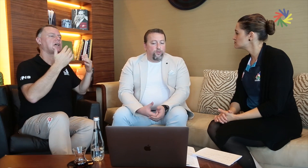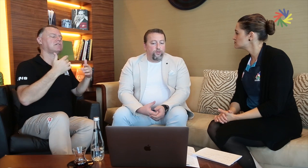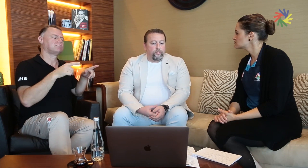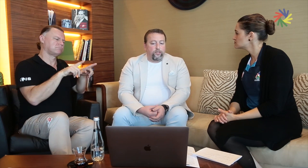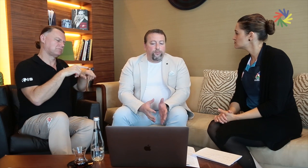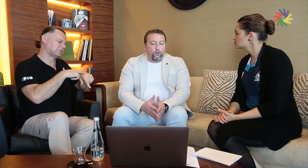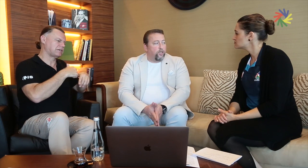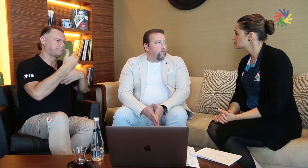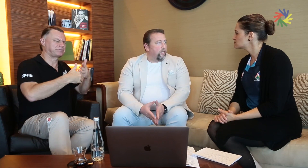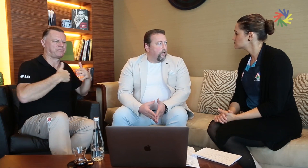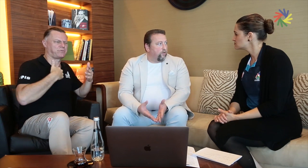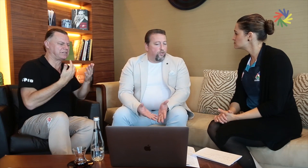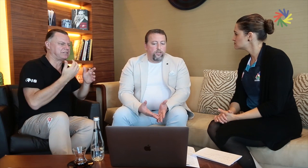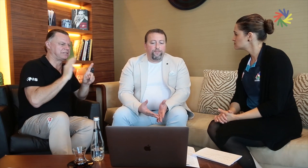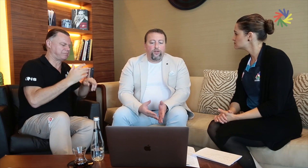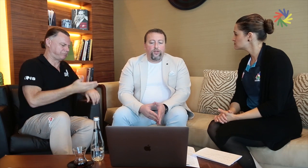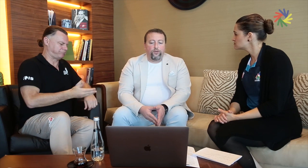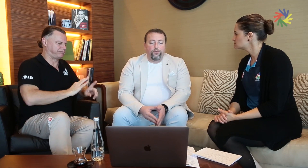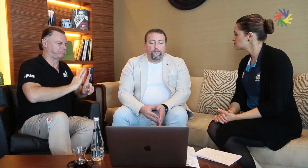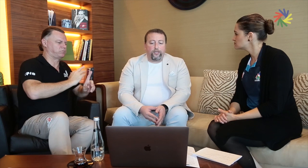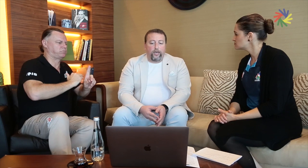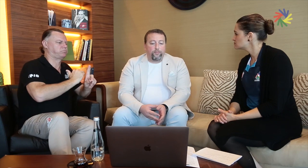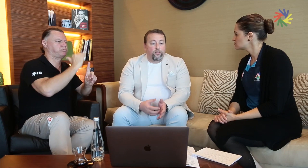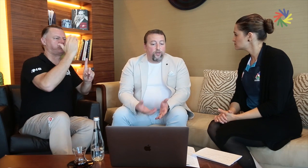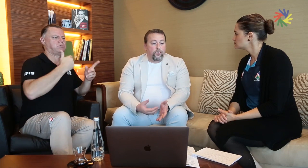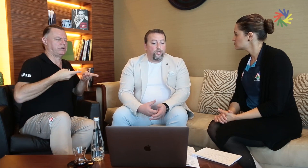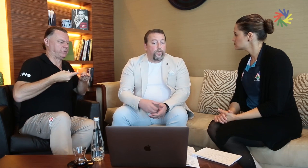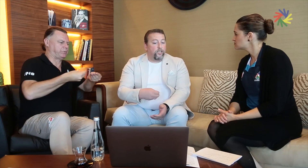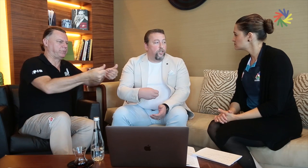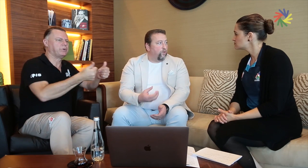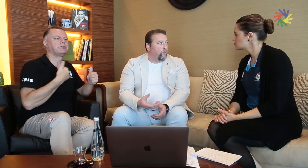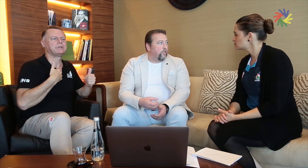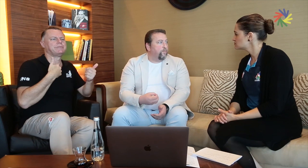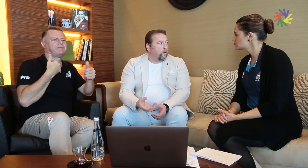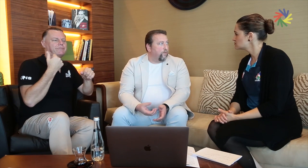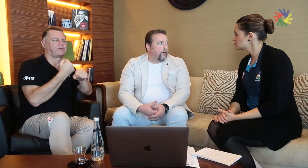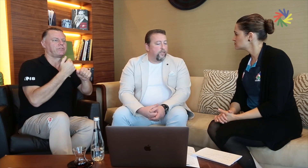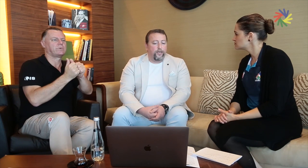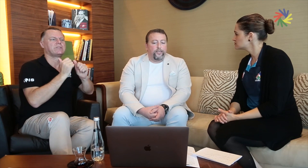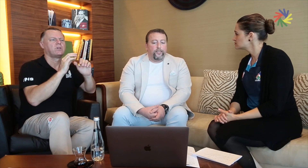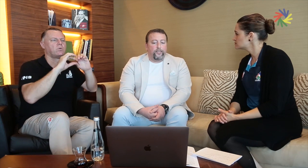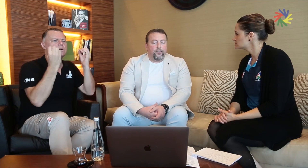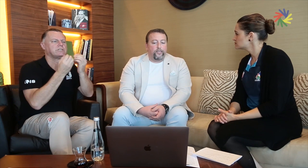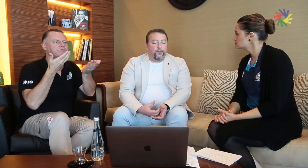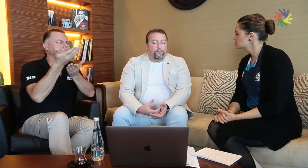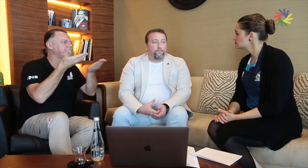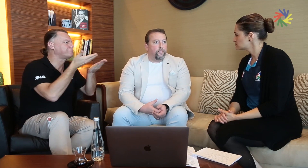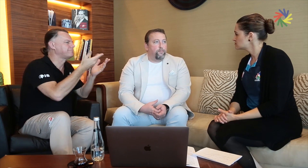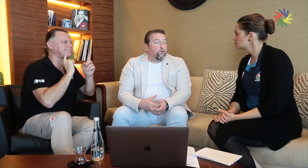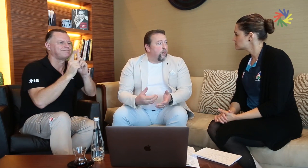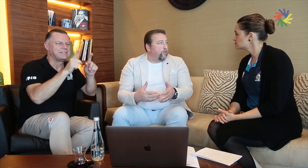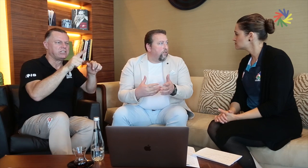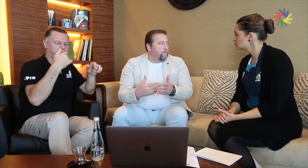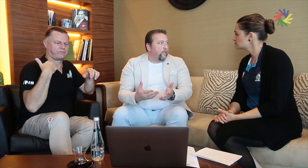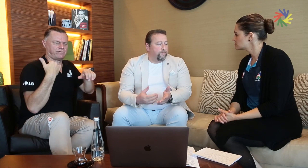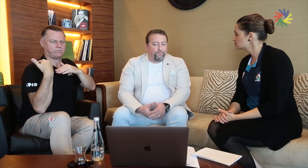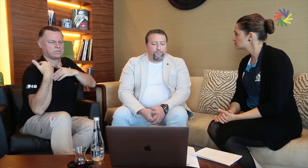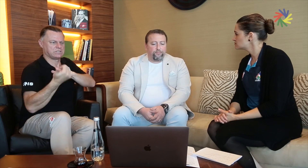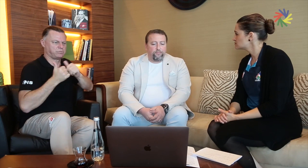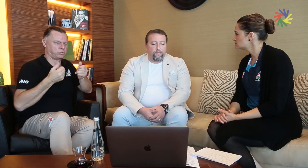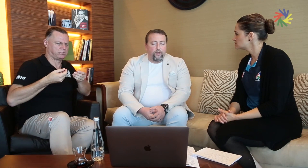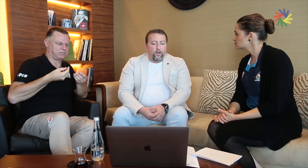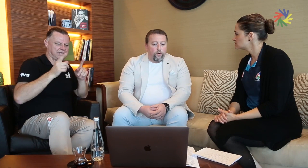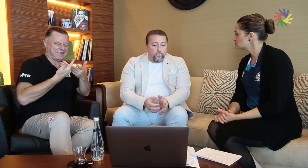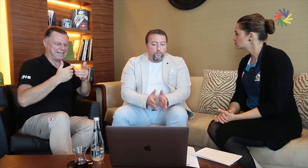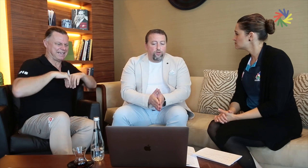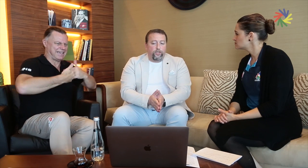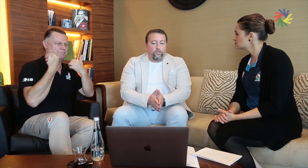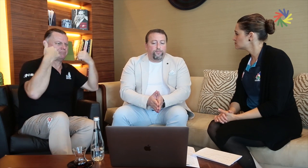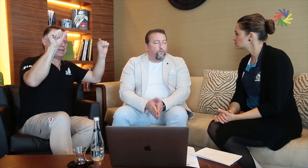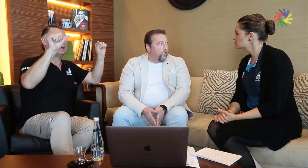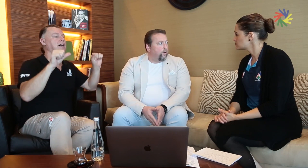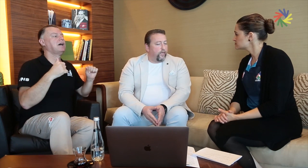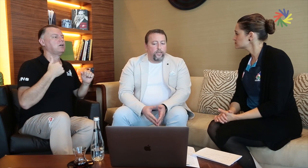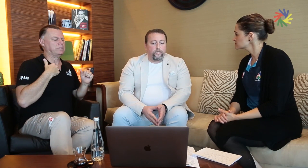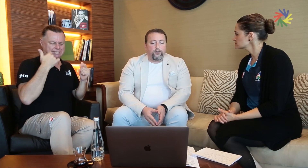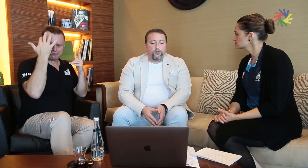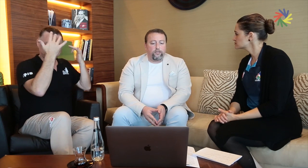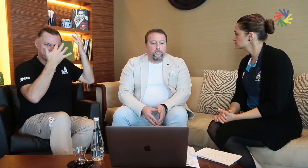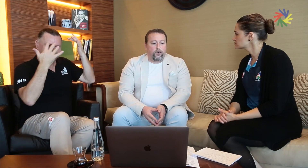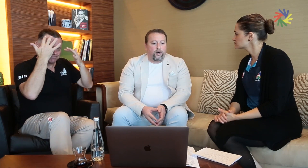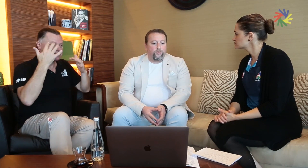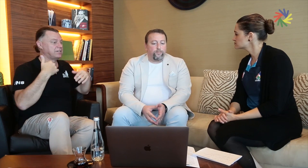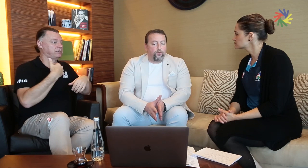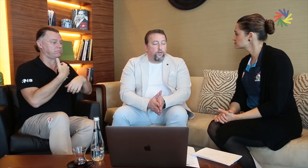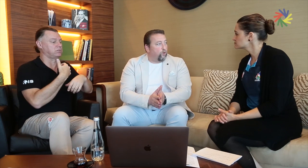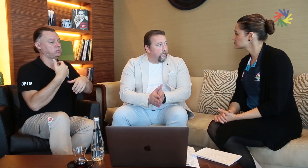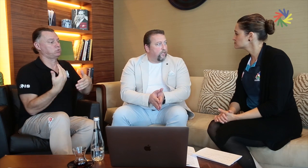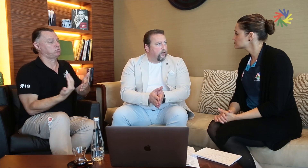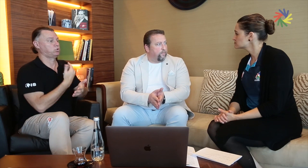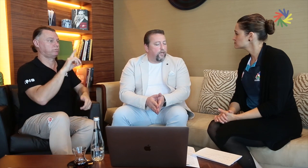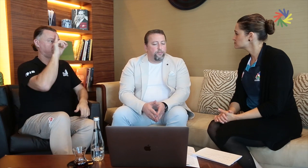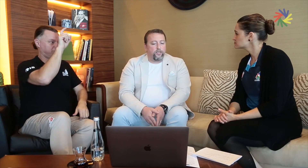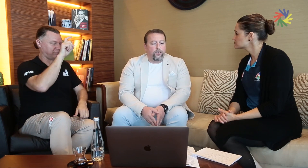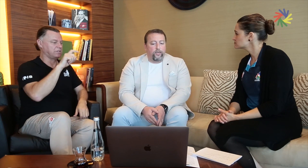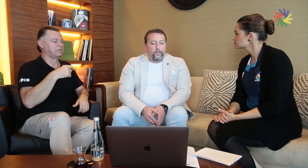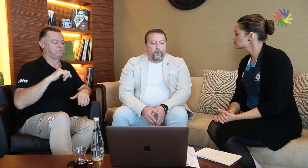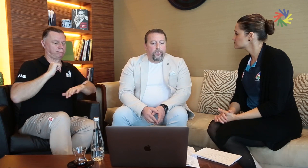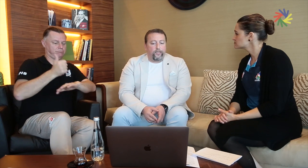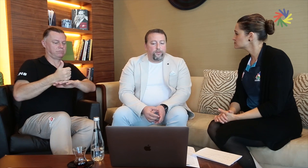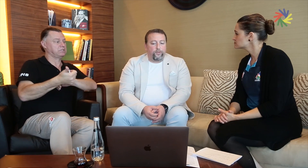Sports Events with our “Event Management Software –